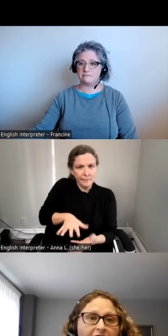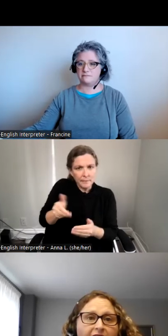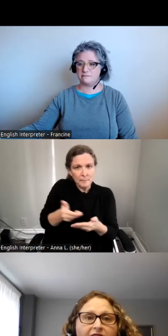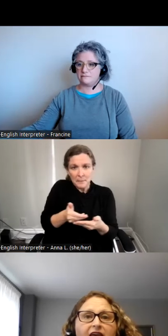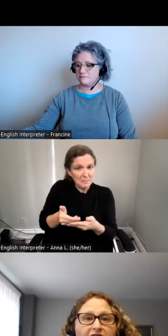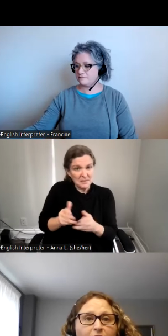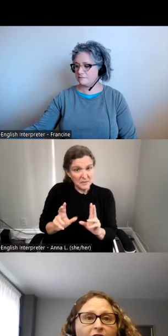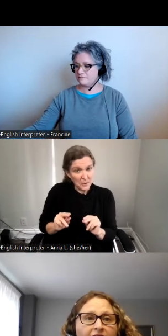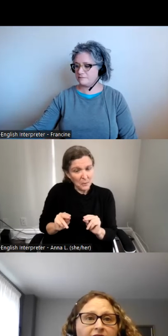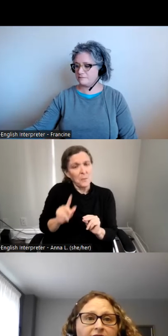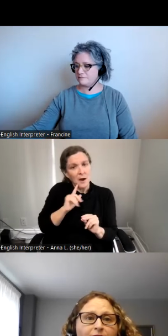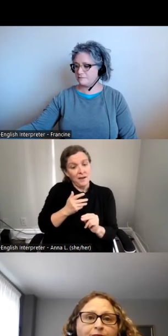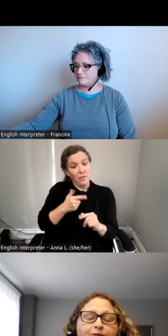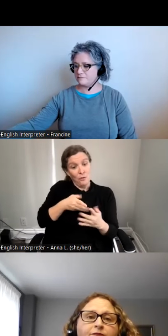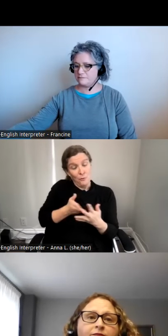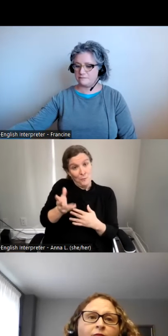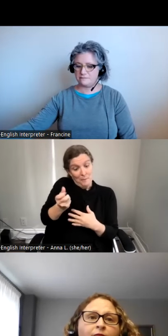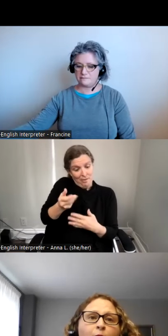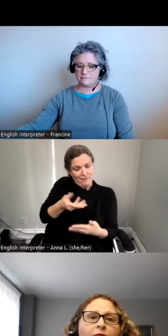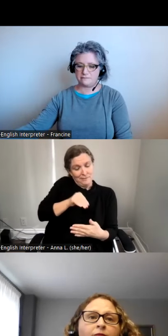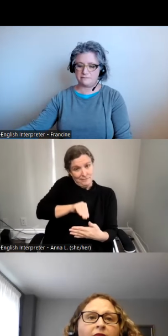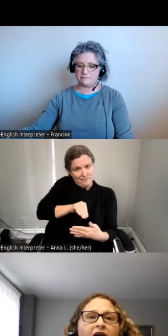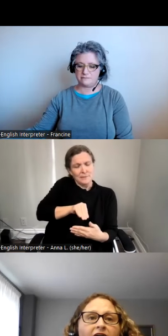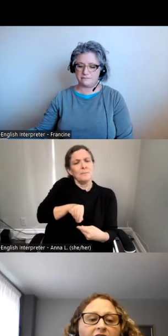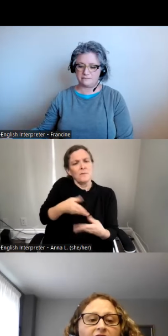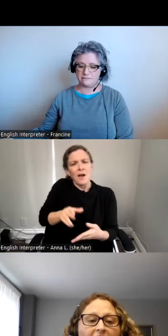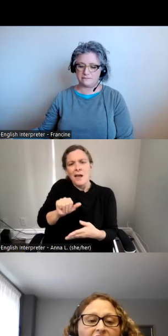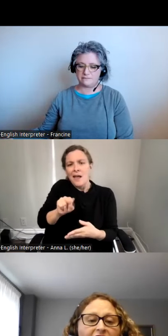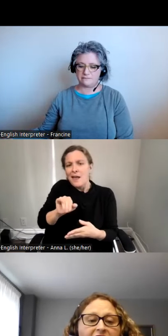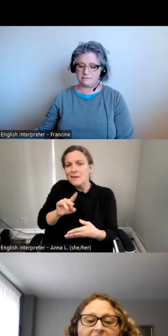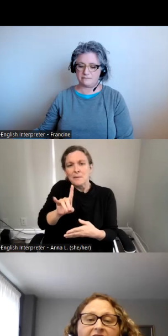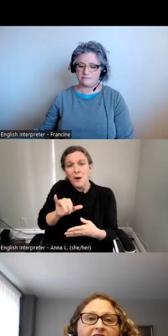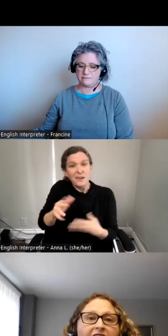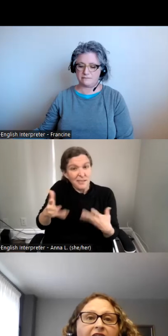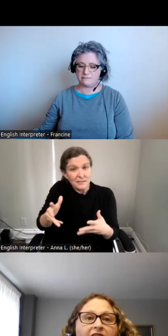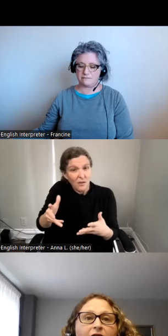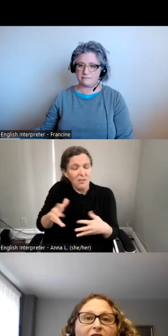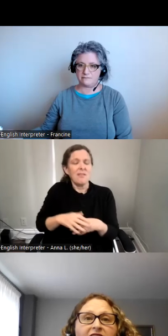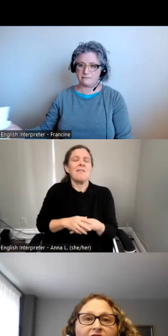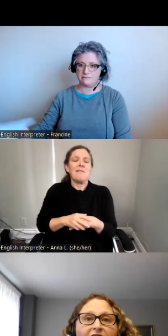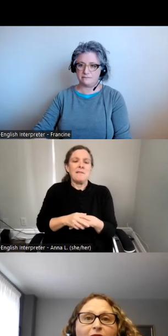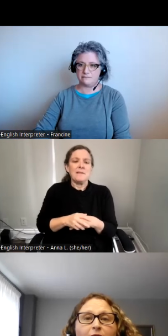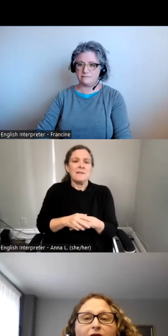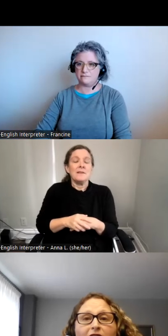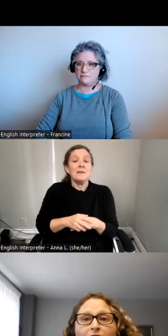supply disruption and there are no adverse effects seen in the baby as they only get the antibodies